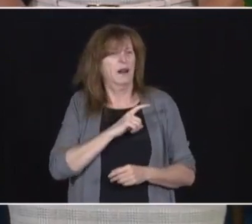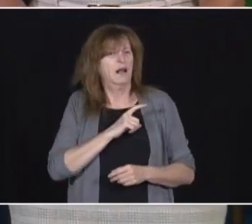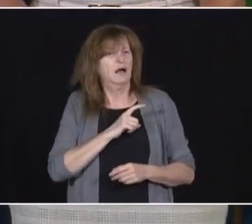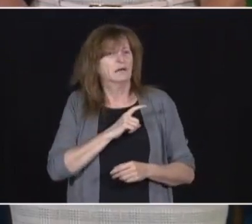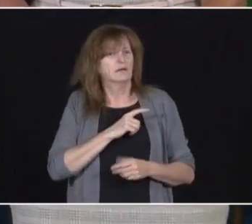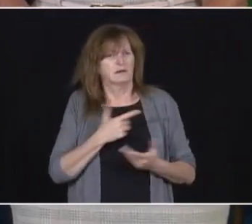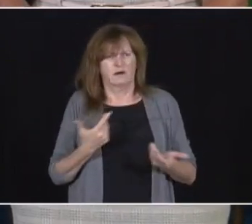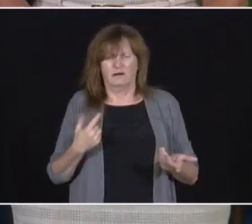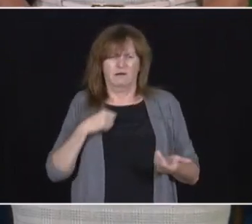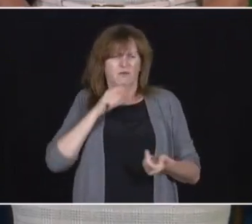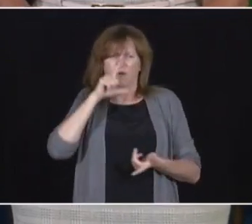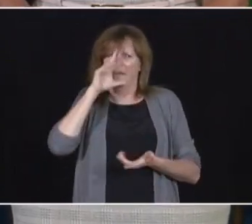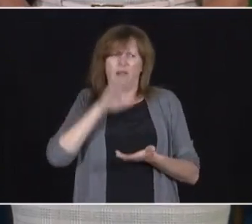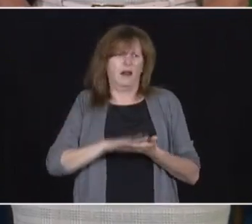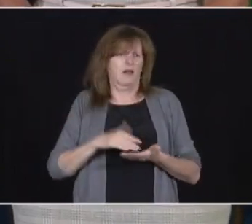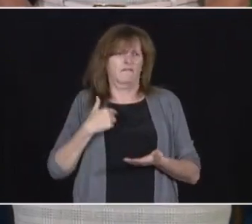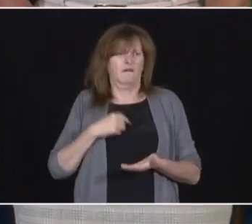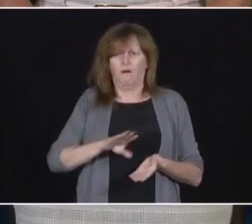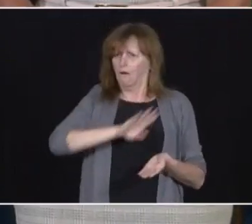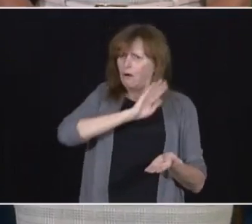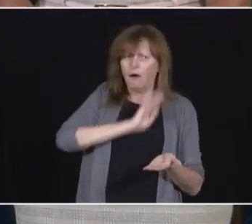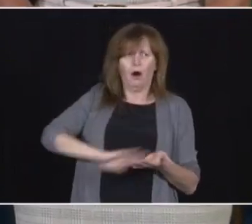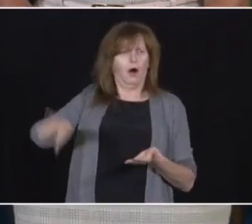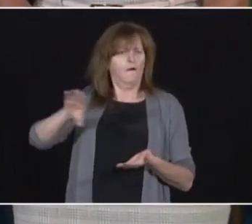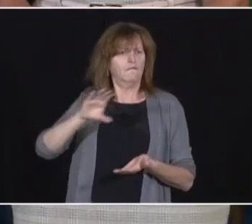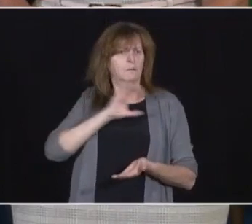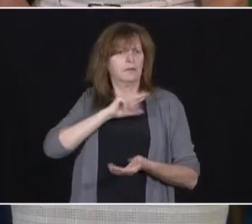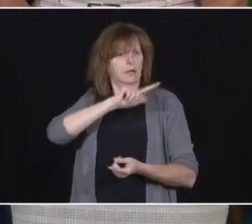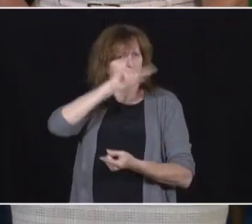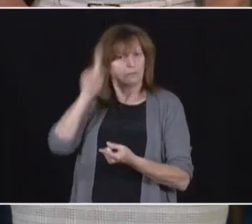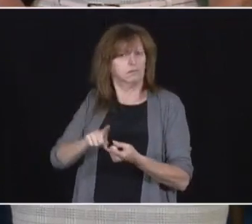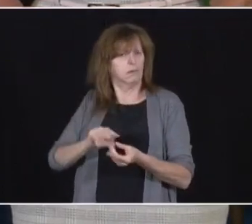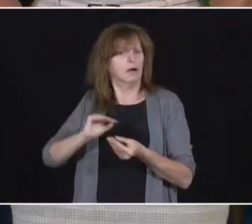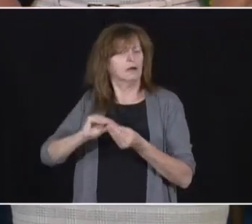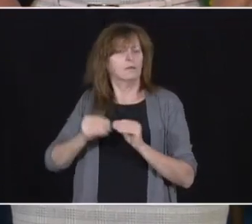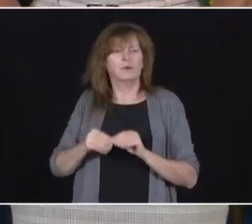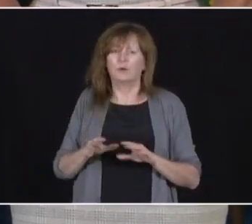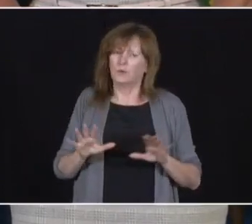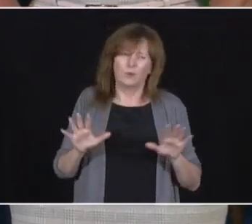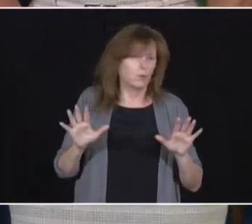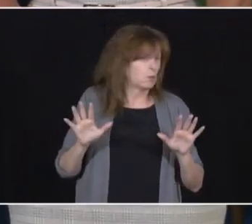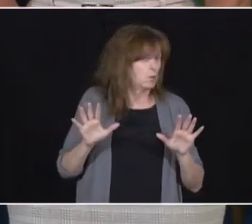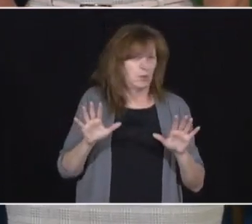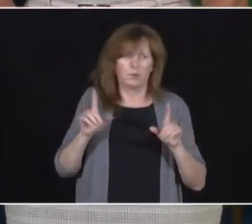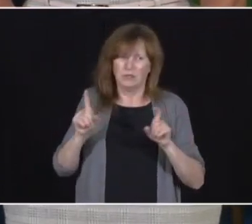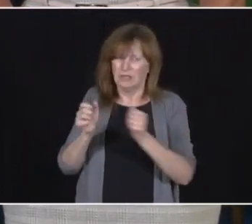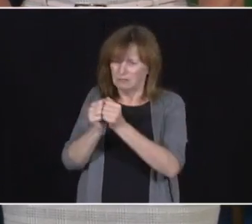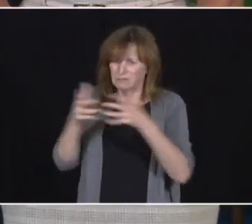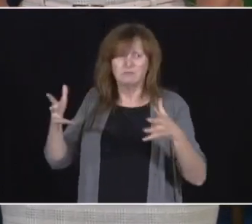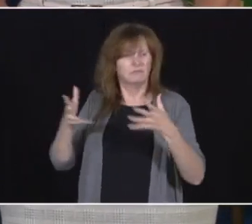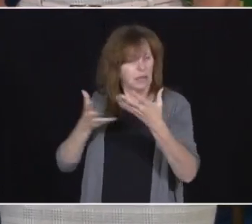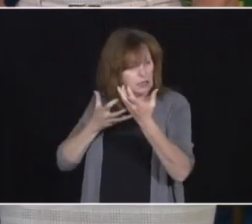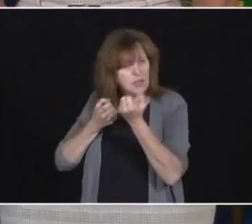And yes, that is not a problem. But simply, you tell the police that you are cutting 10% and reallocating it somewhere else.